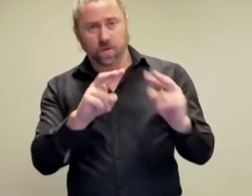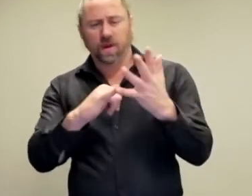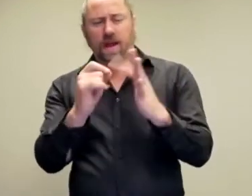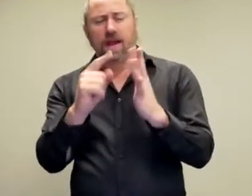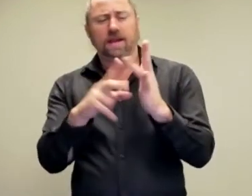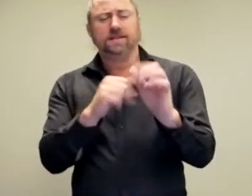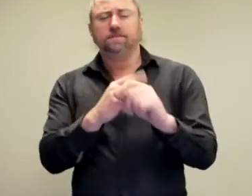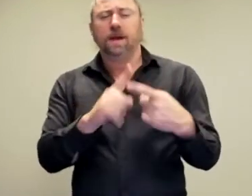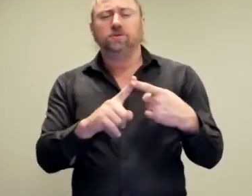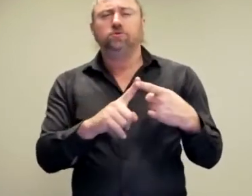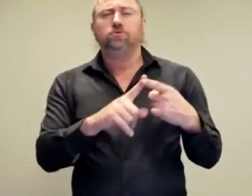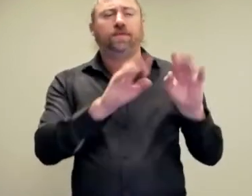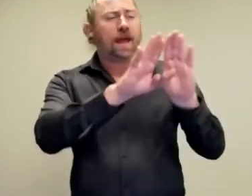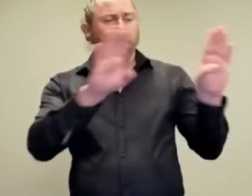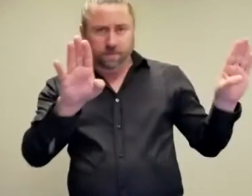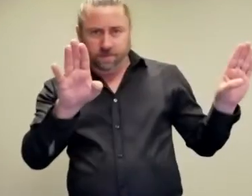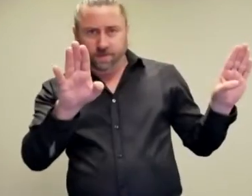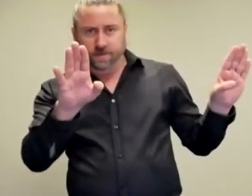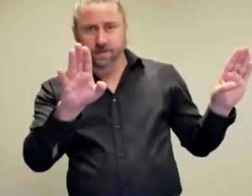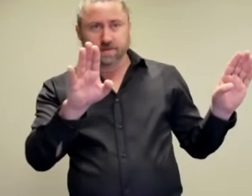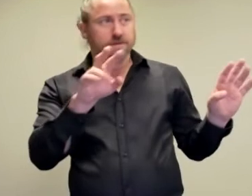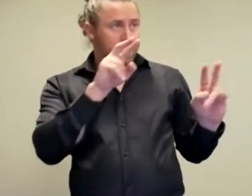in the cabinets and draw their forms into gridded paper.